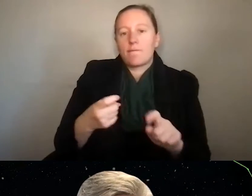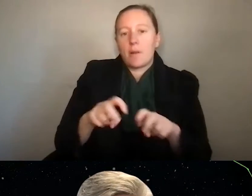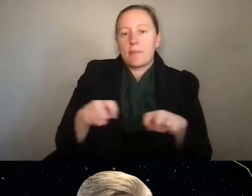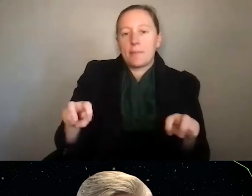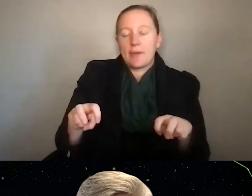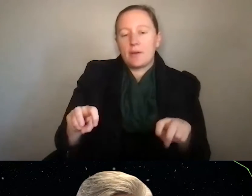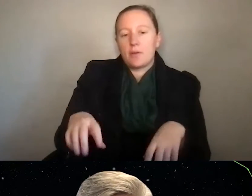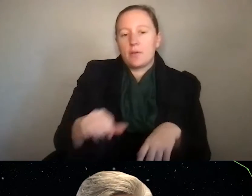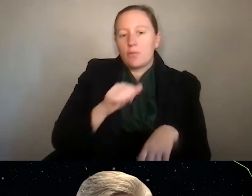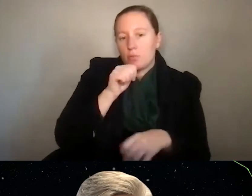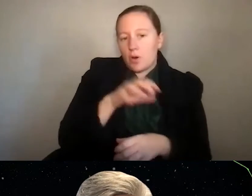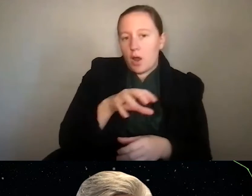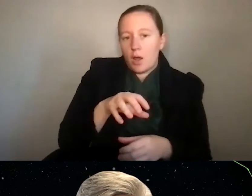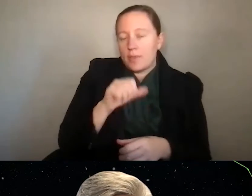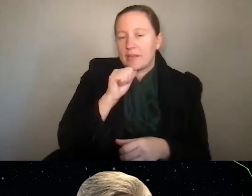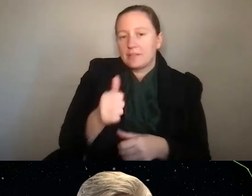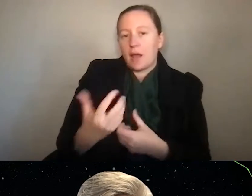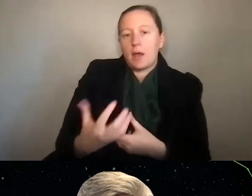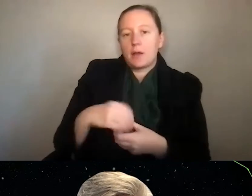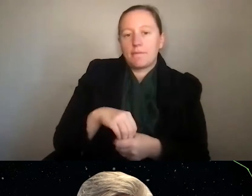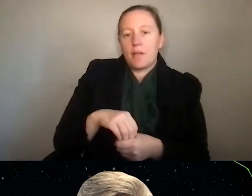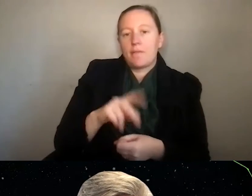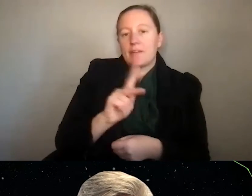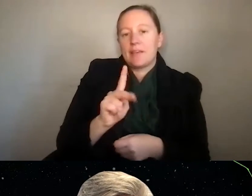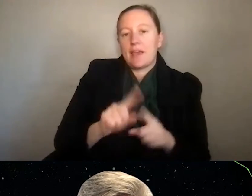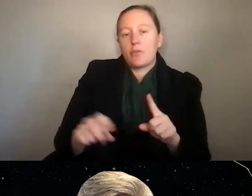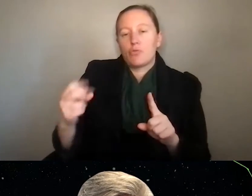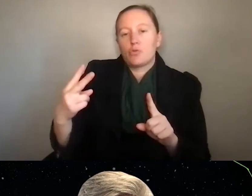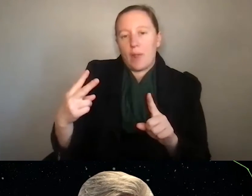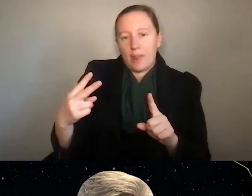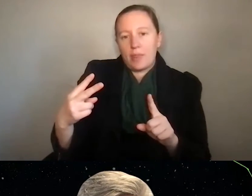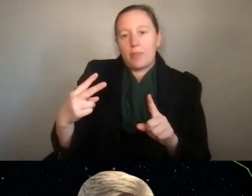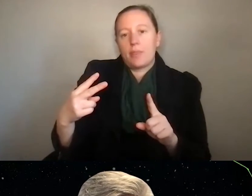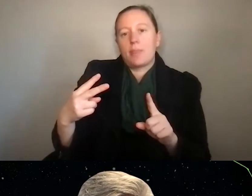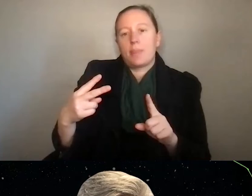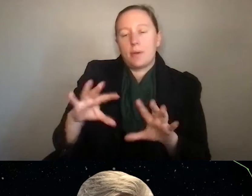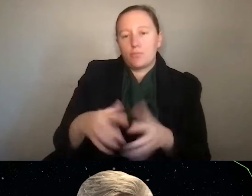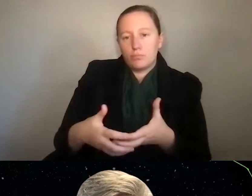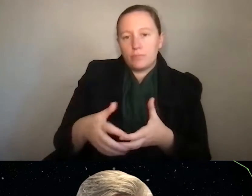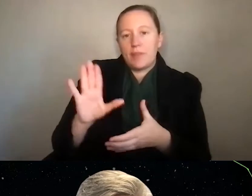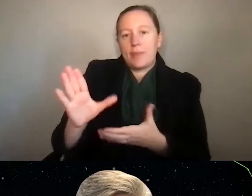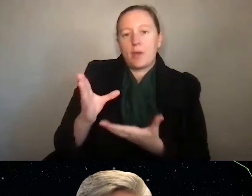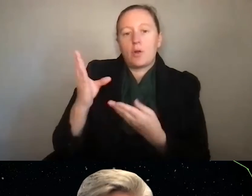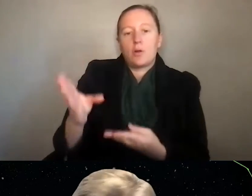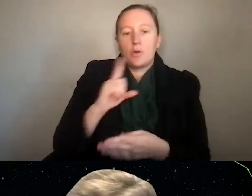not involving the K-12 or the districts in their proposal. It really hurt their ratings.